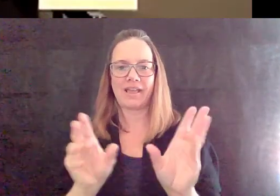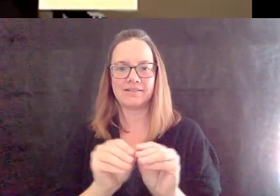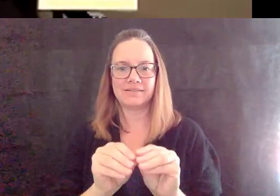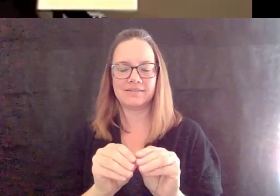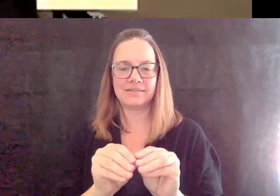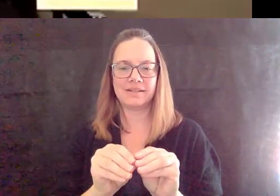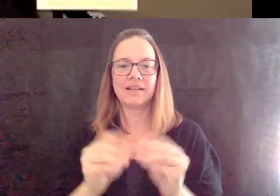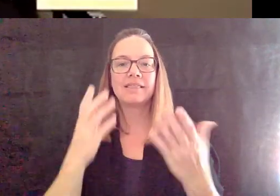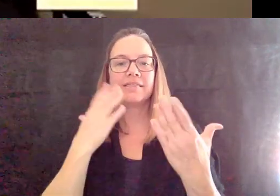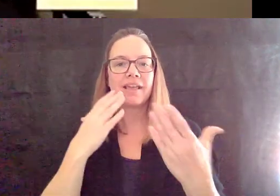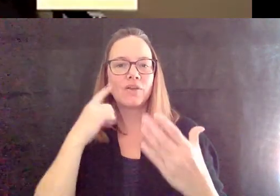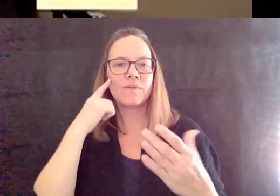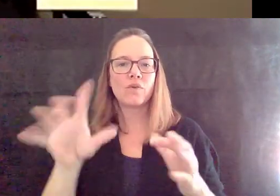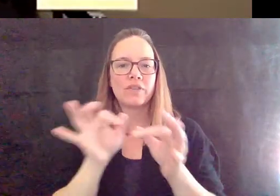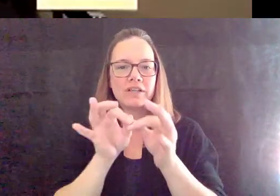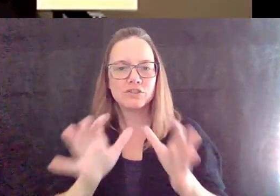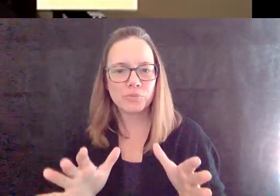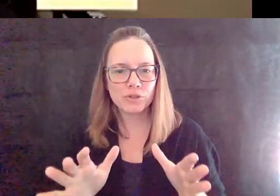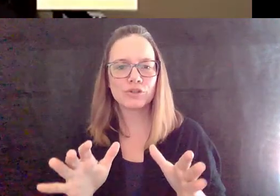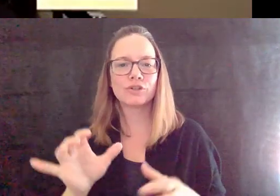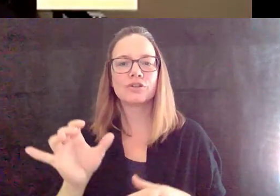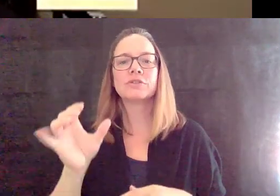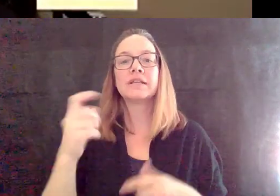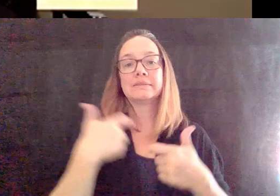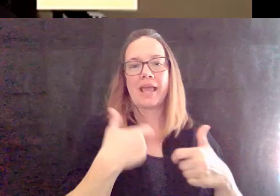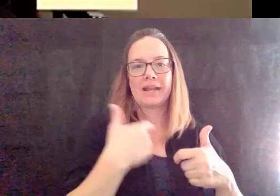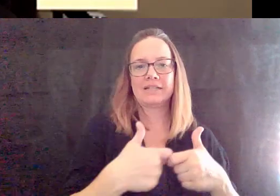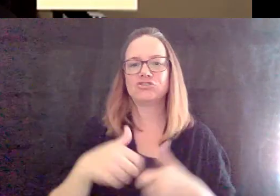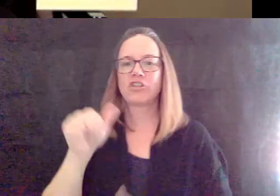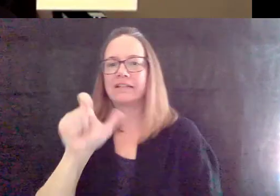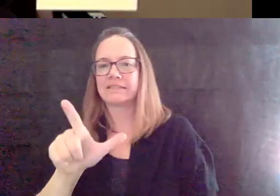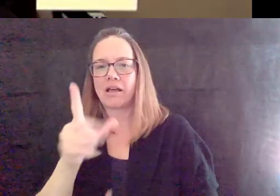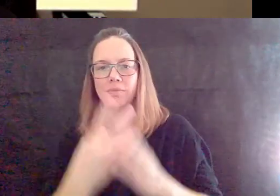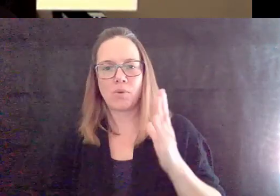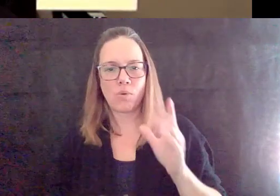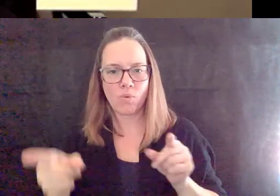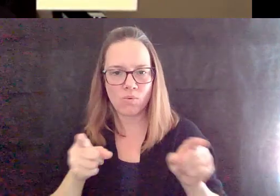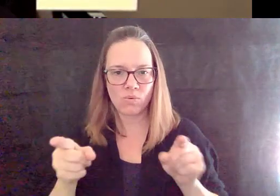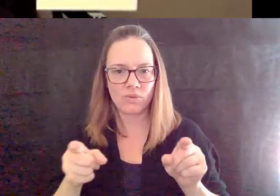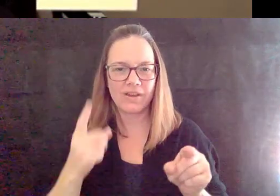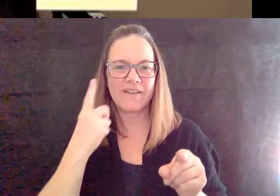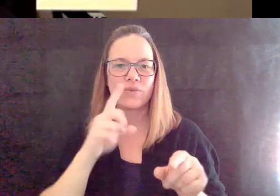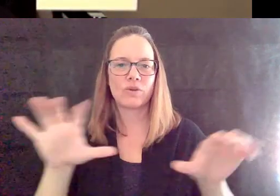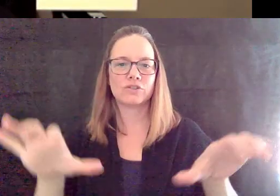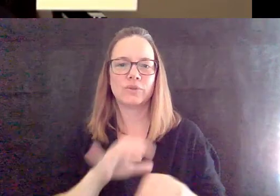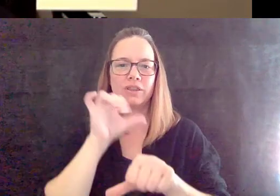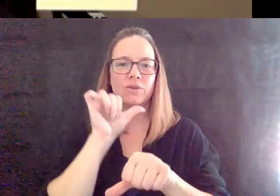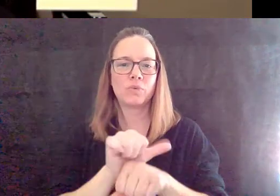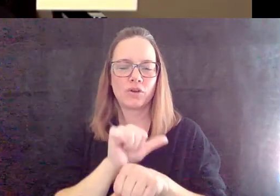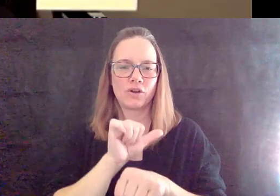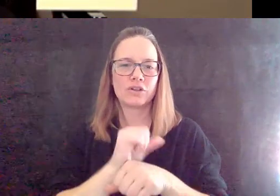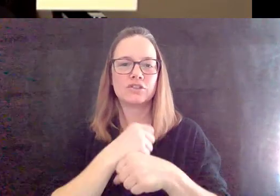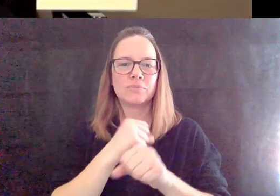And special thanks as well to our interpreters, both Spanish and ASL, for doing the work to make sure